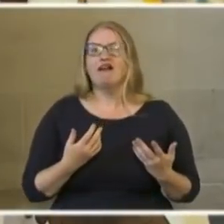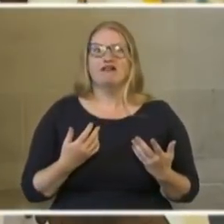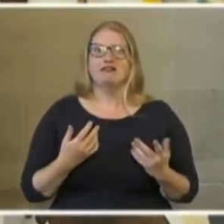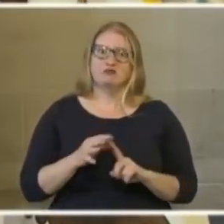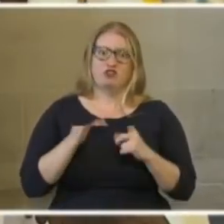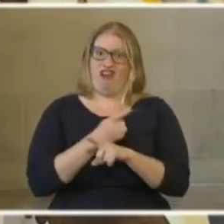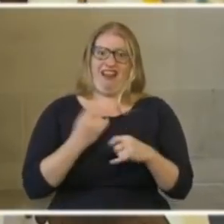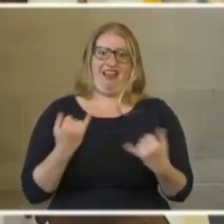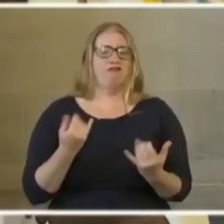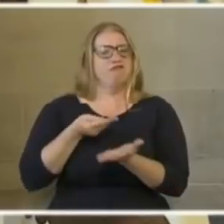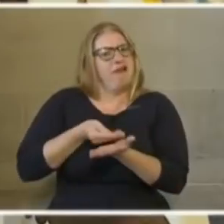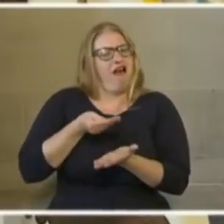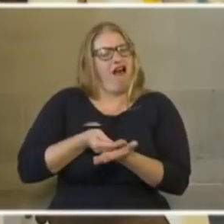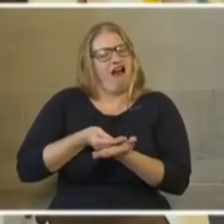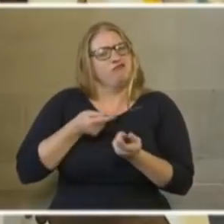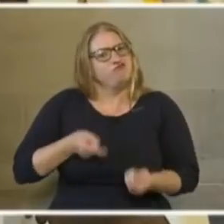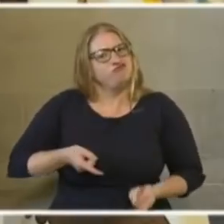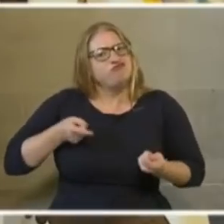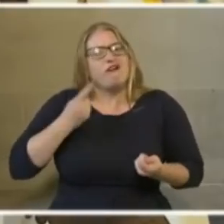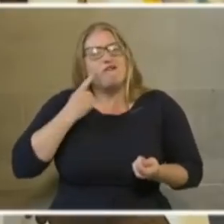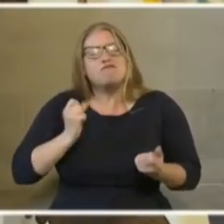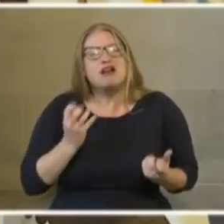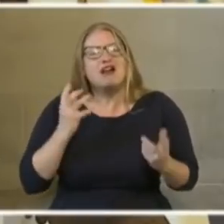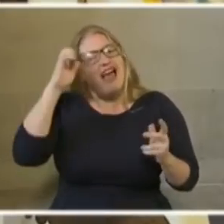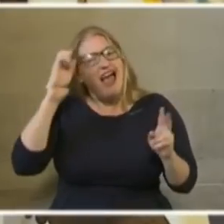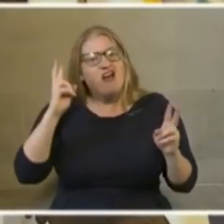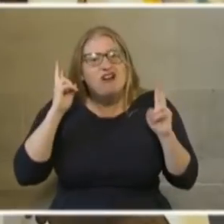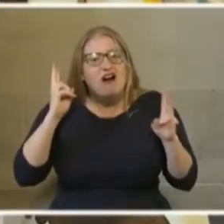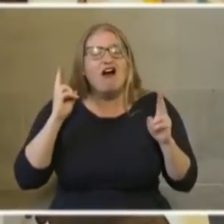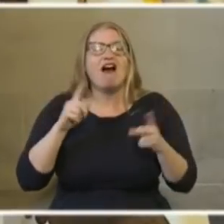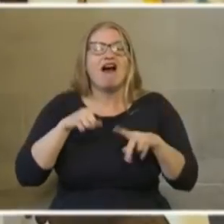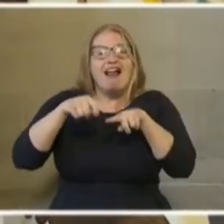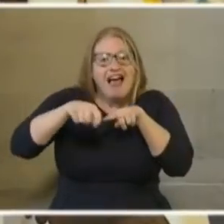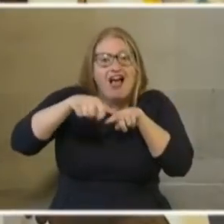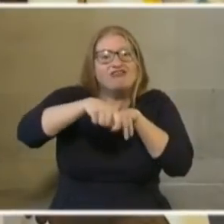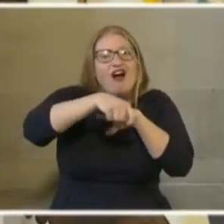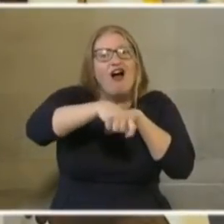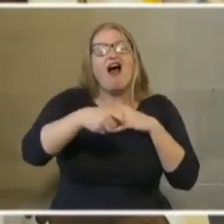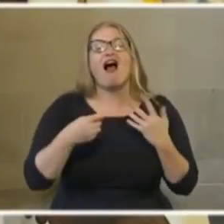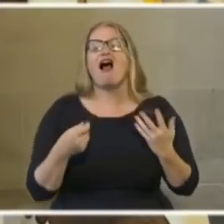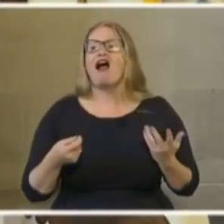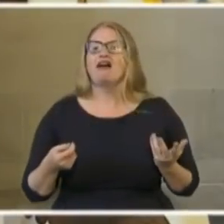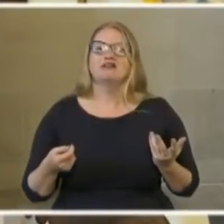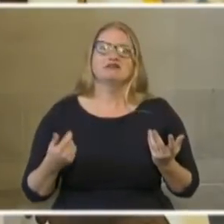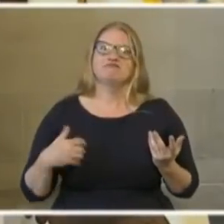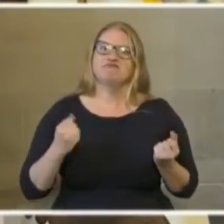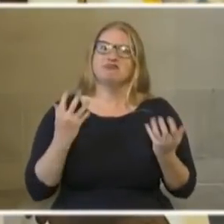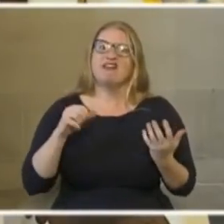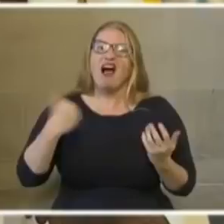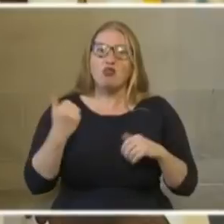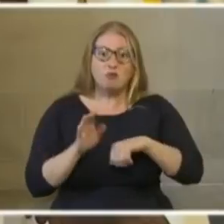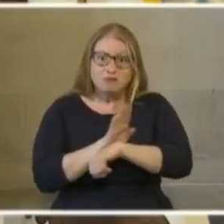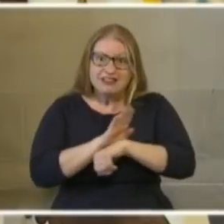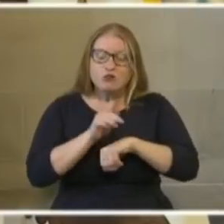BUSINESSES. AND I KNOW IT WAS VERY DETRIMENTAL, ESPECIALLY IT HAS